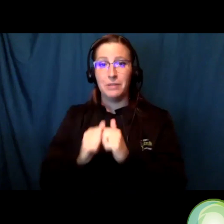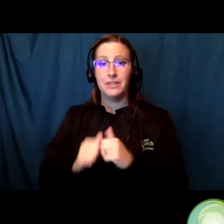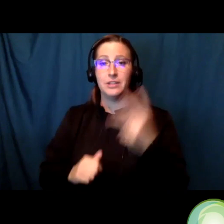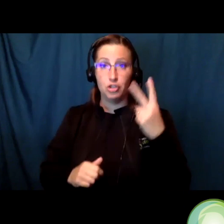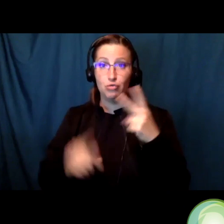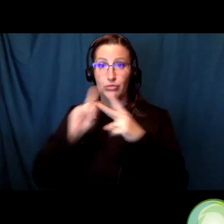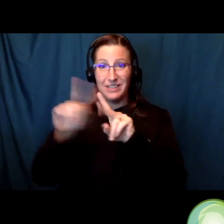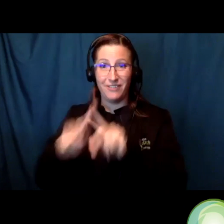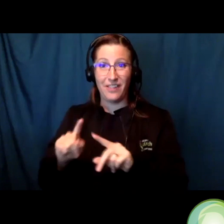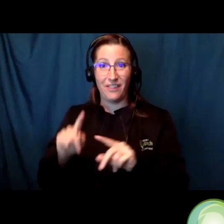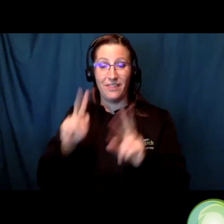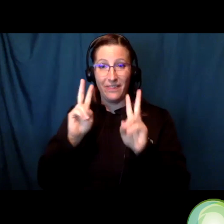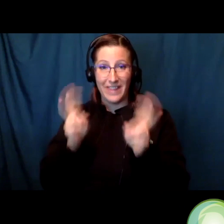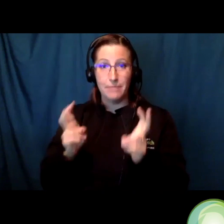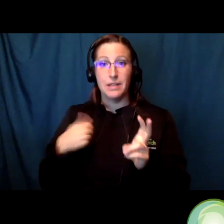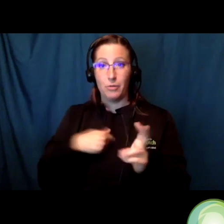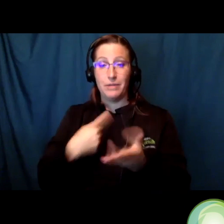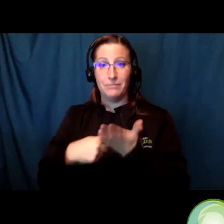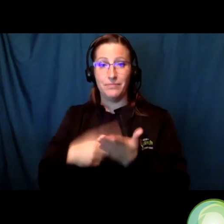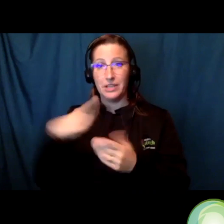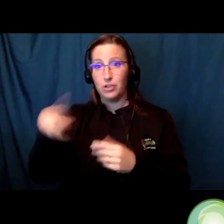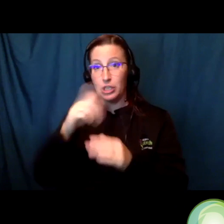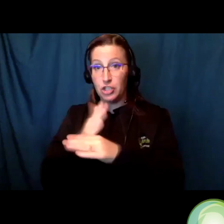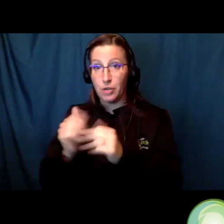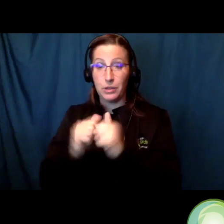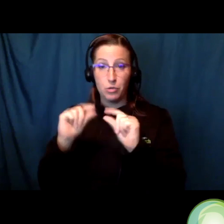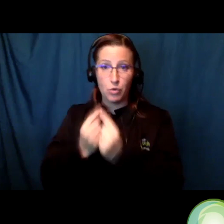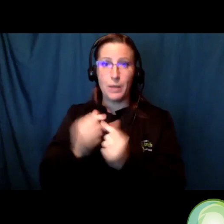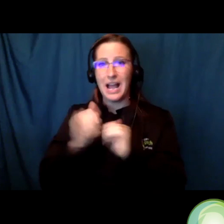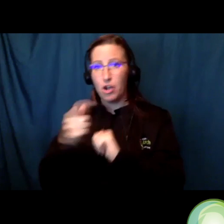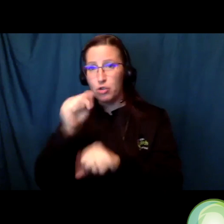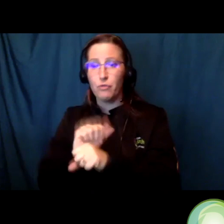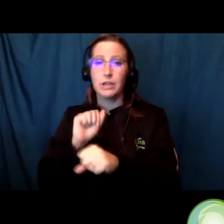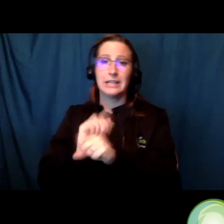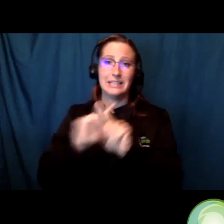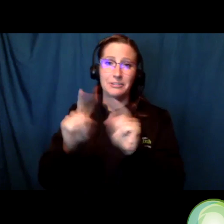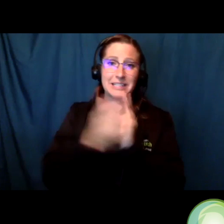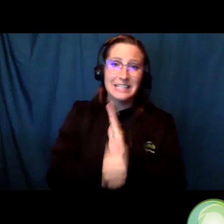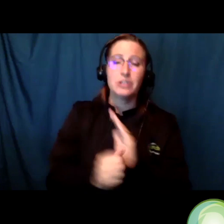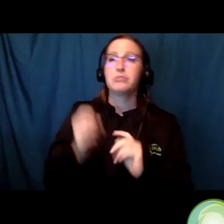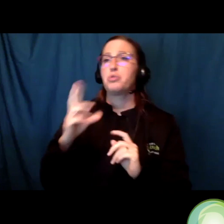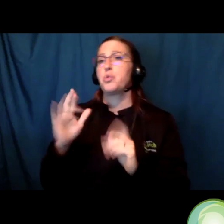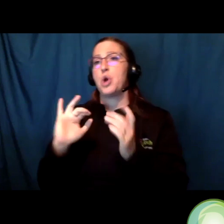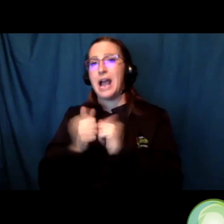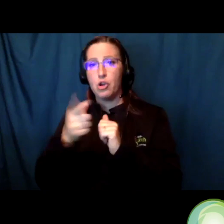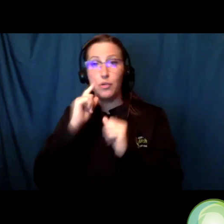that you can share with the group--like ways that you've worked on different skills or ways you've extended the lesson